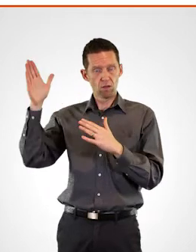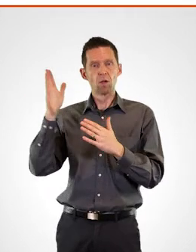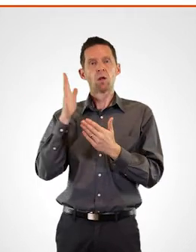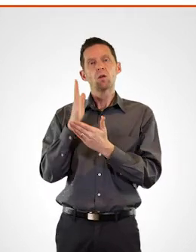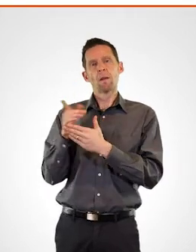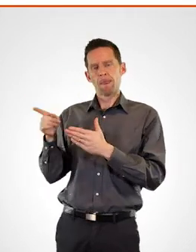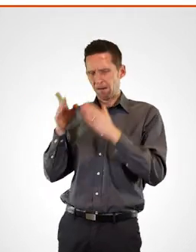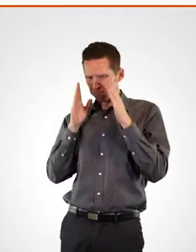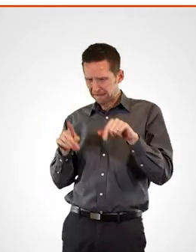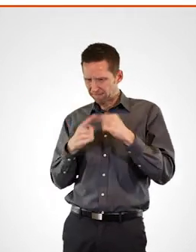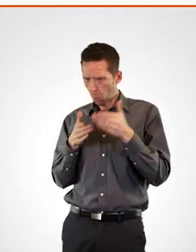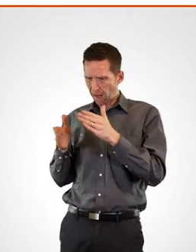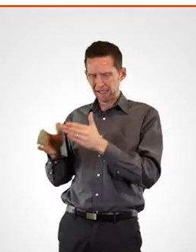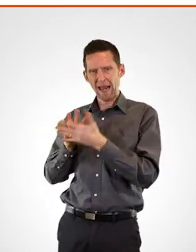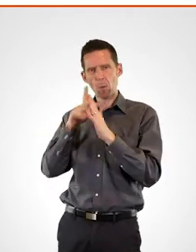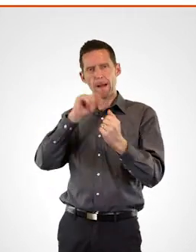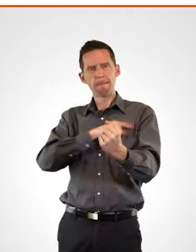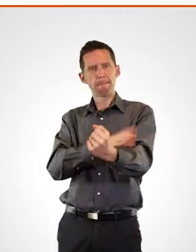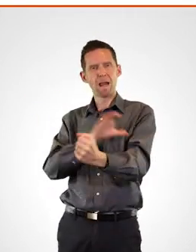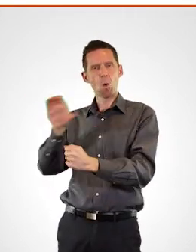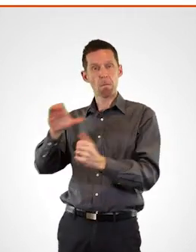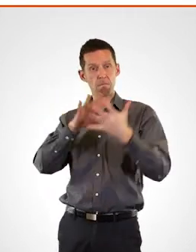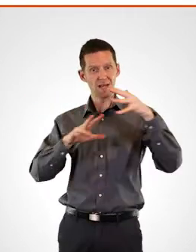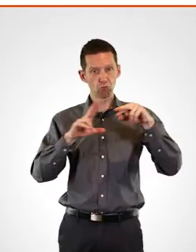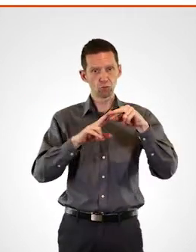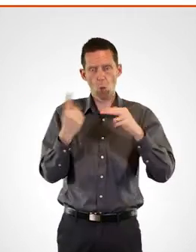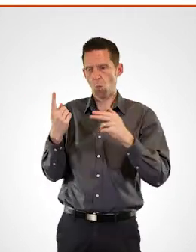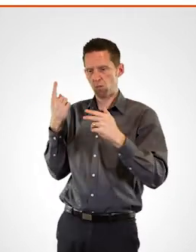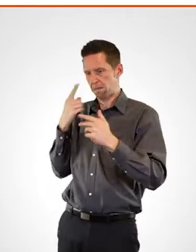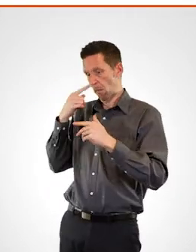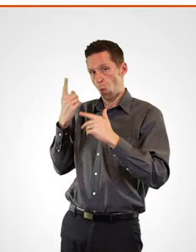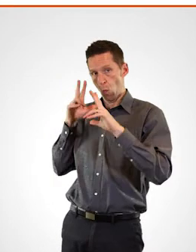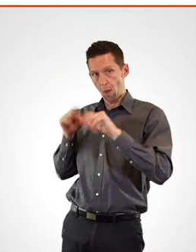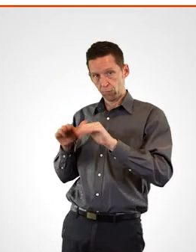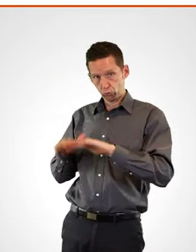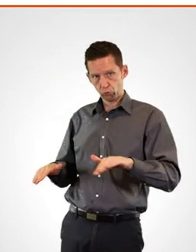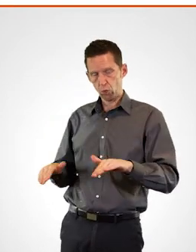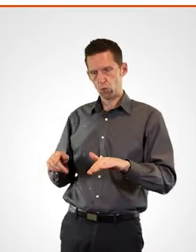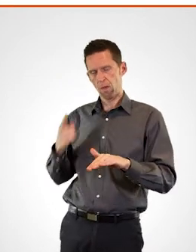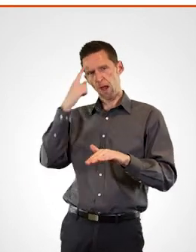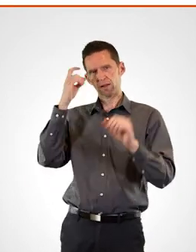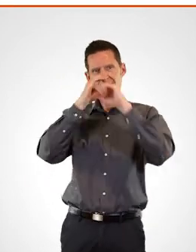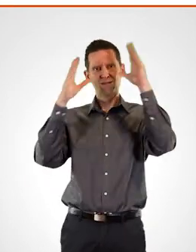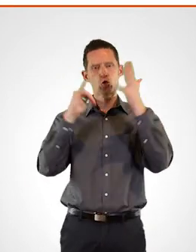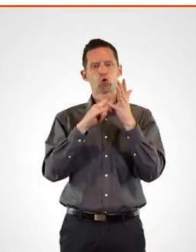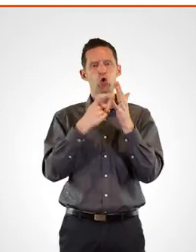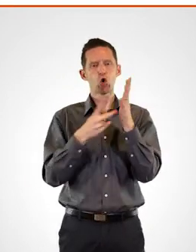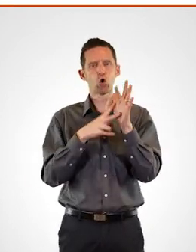that's really looking at ways to empower parents and caregivers so that they can implement this idea of serve and return.